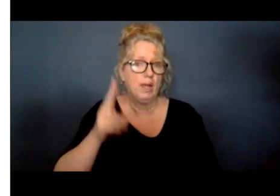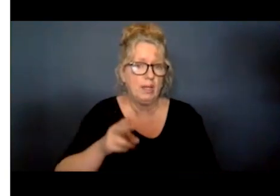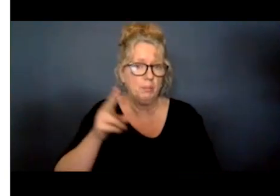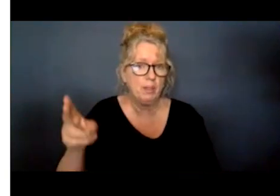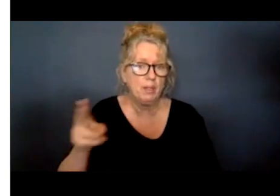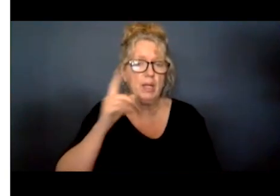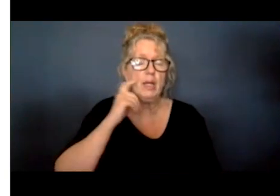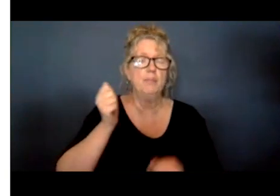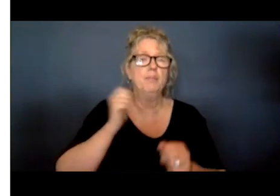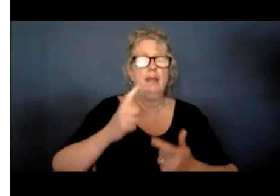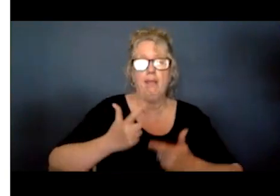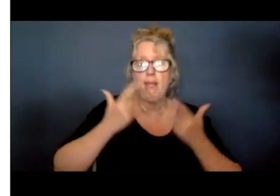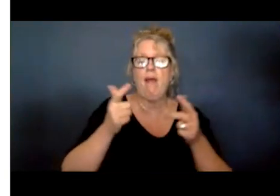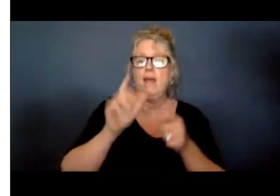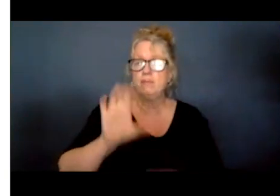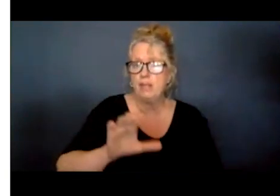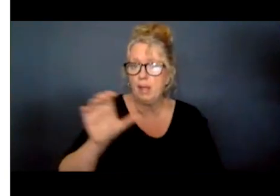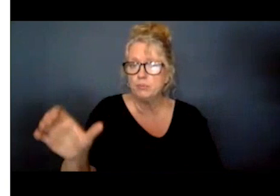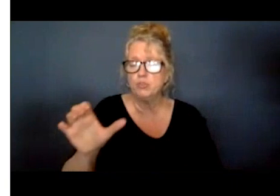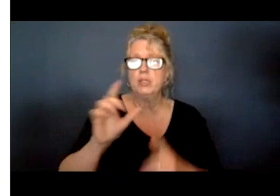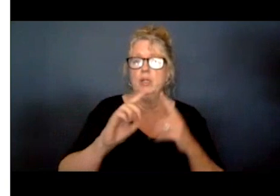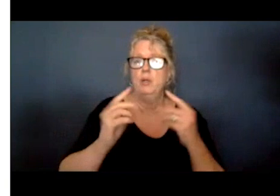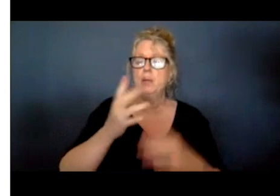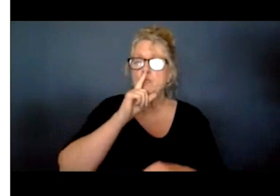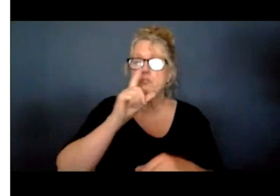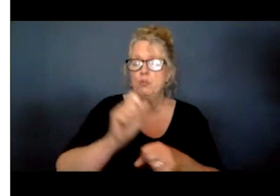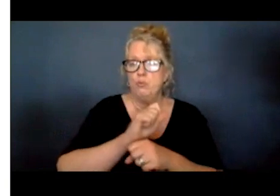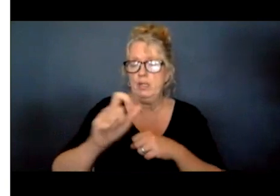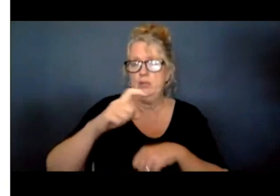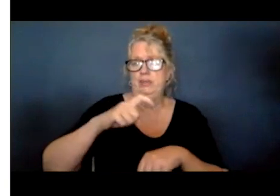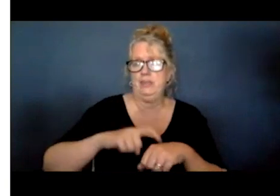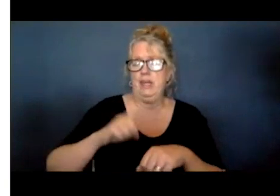Live captioning services which provide real-time text captions during meetings,